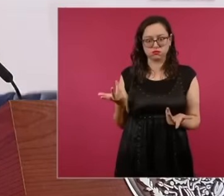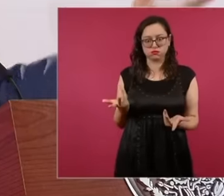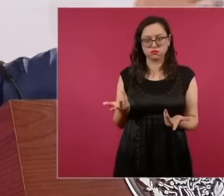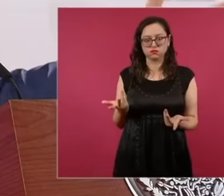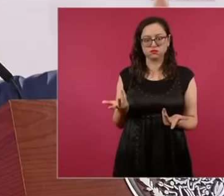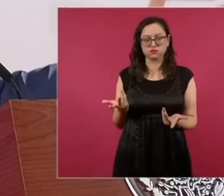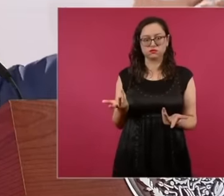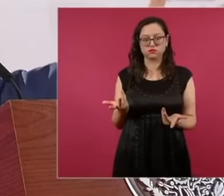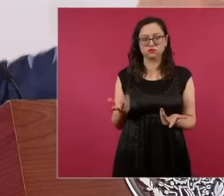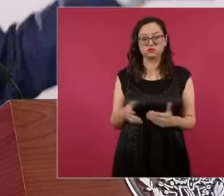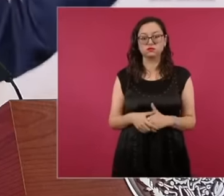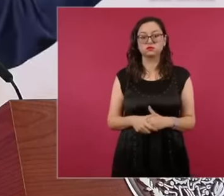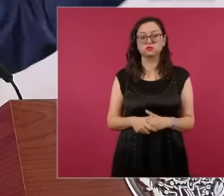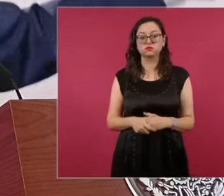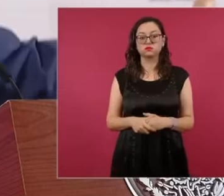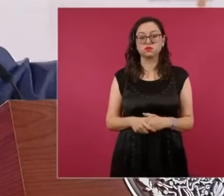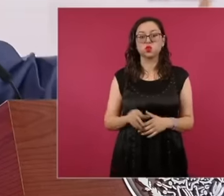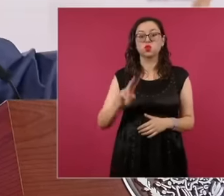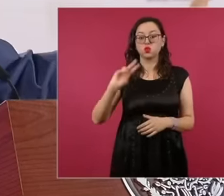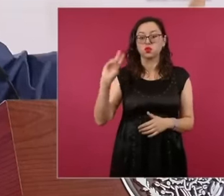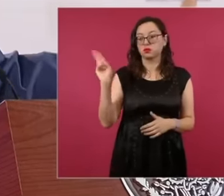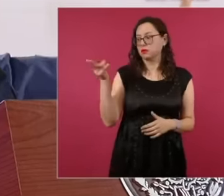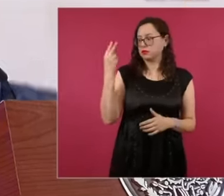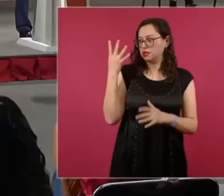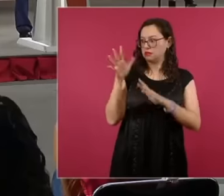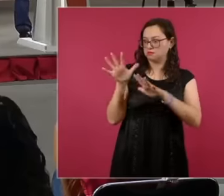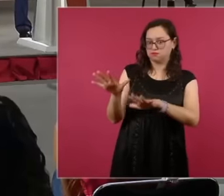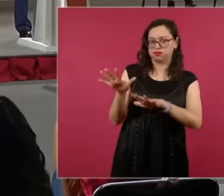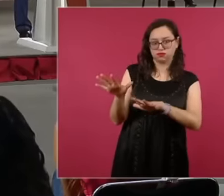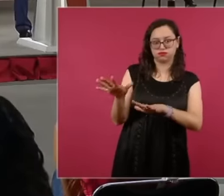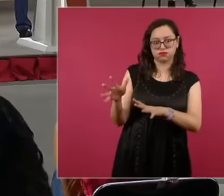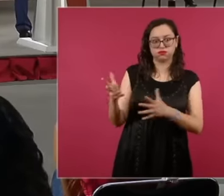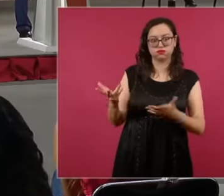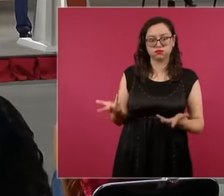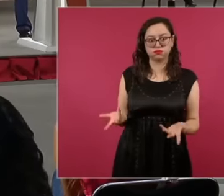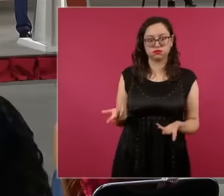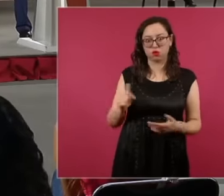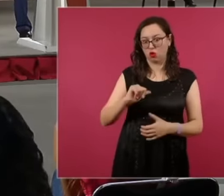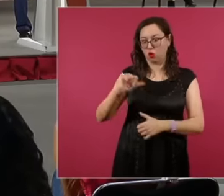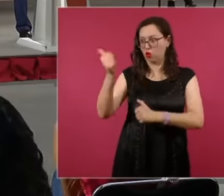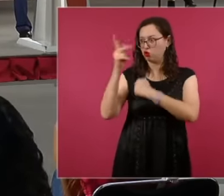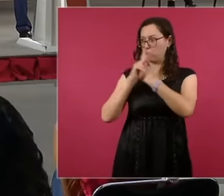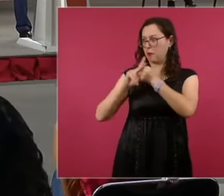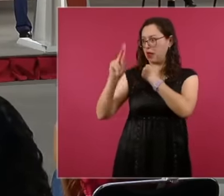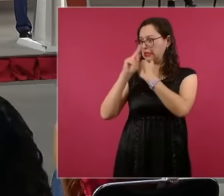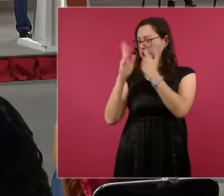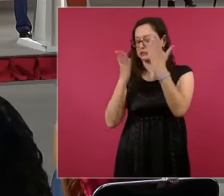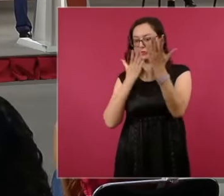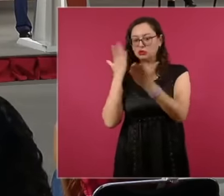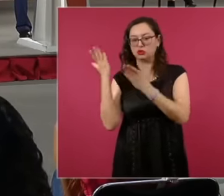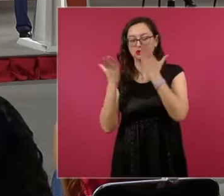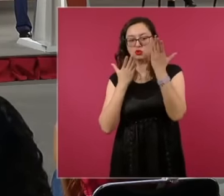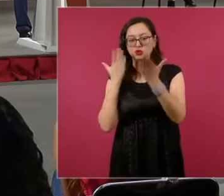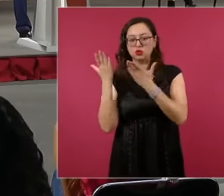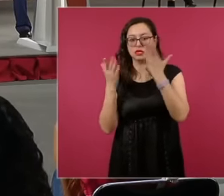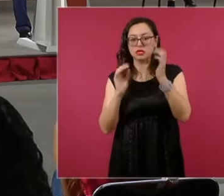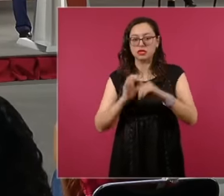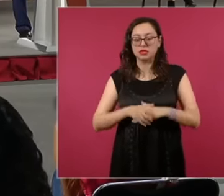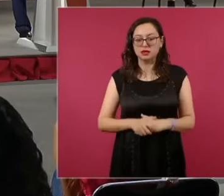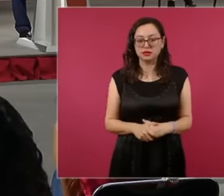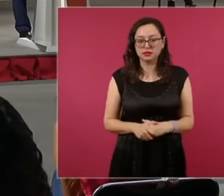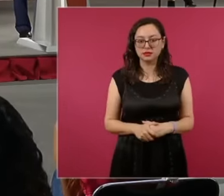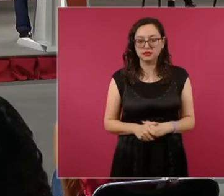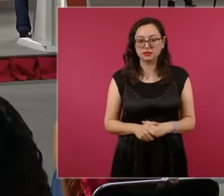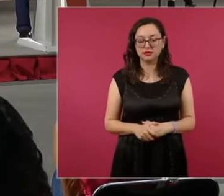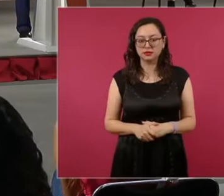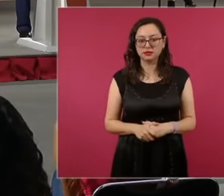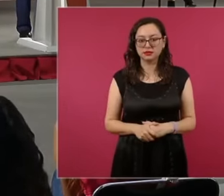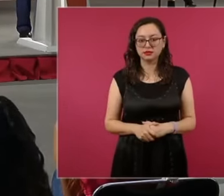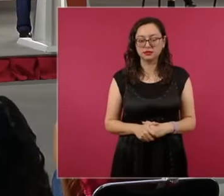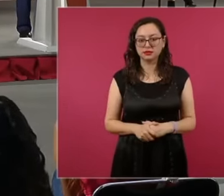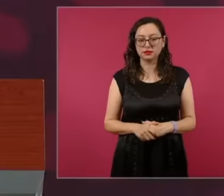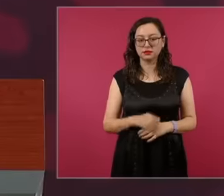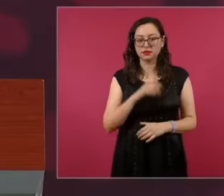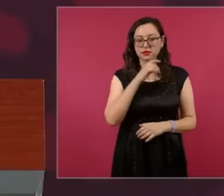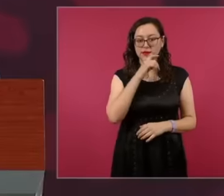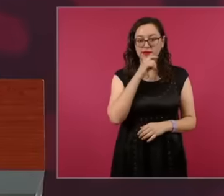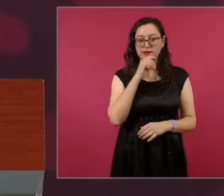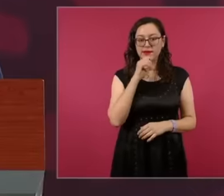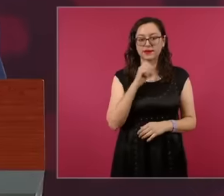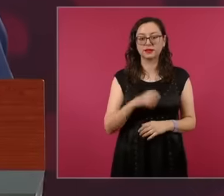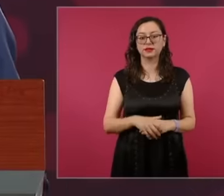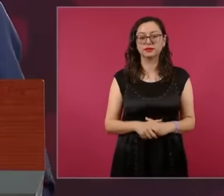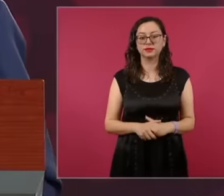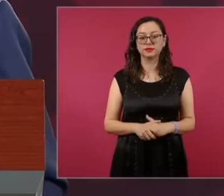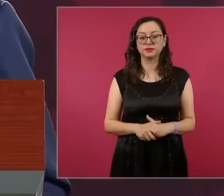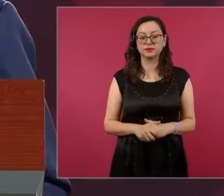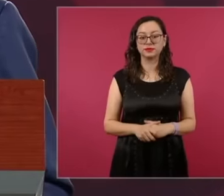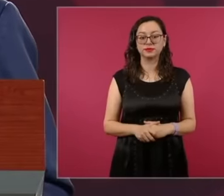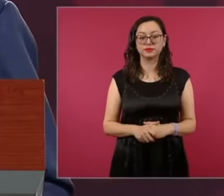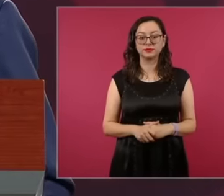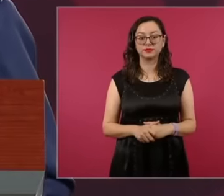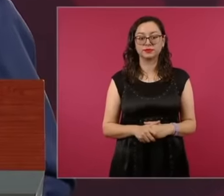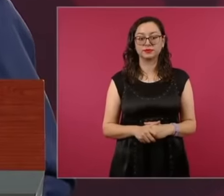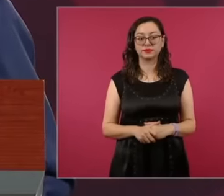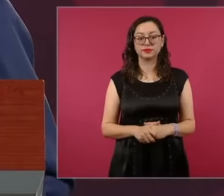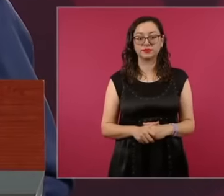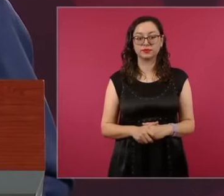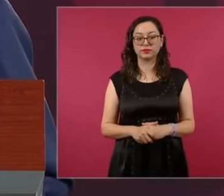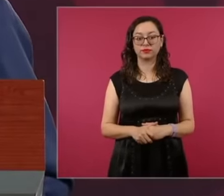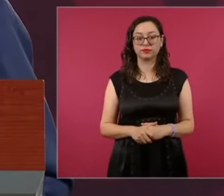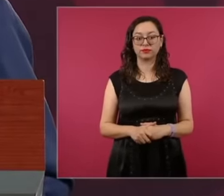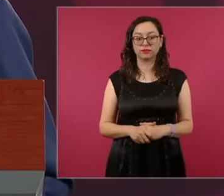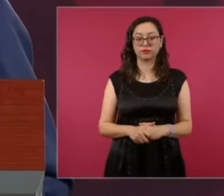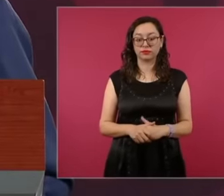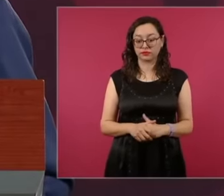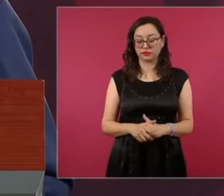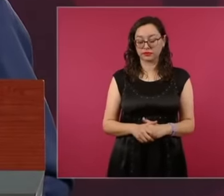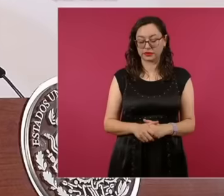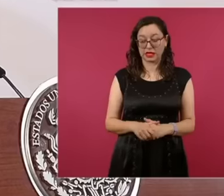company in a university abroad, she had already said that when the teacher triumphs,